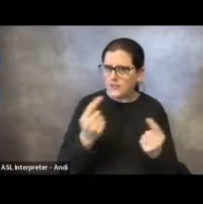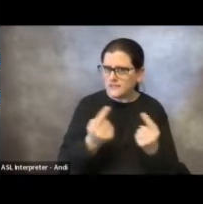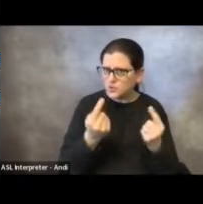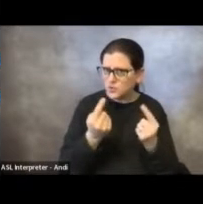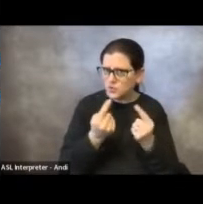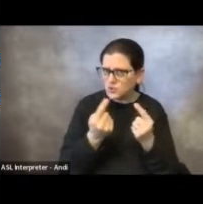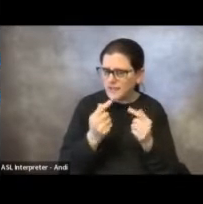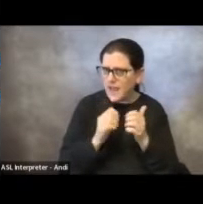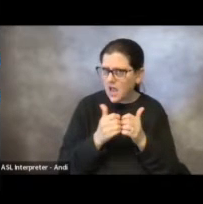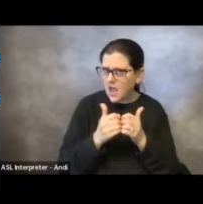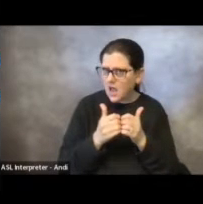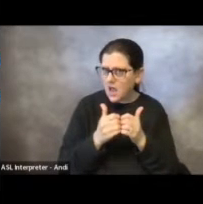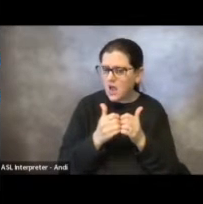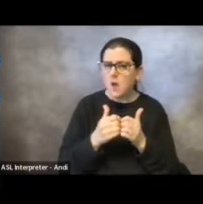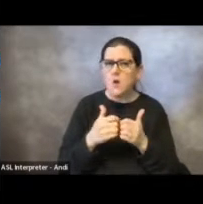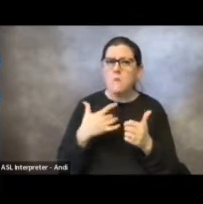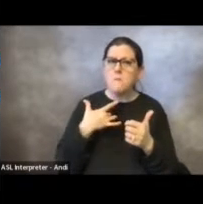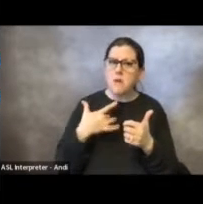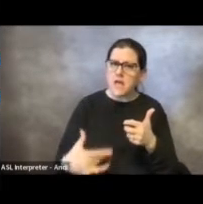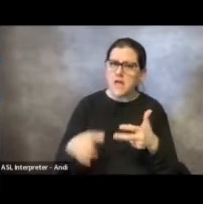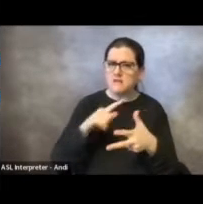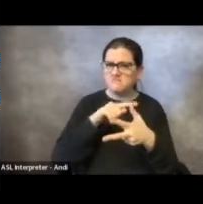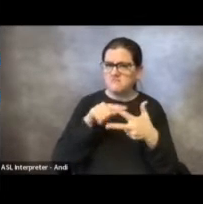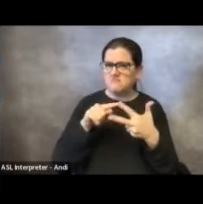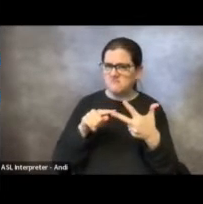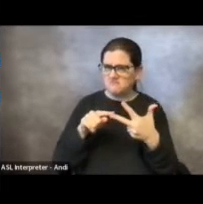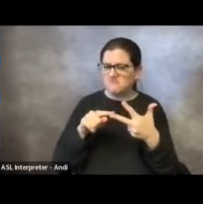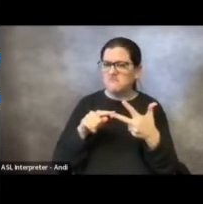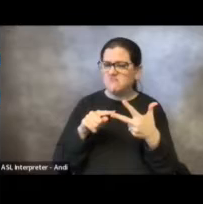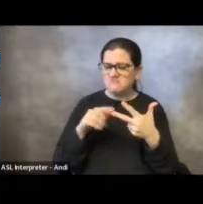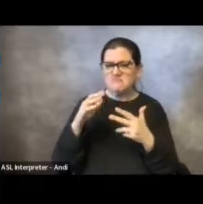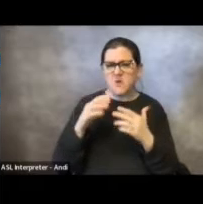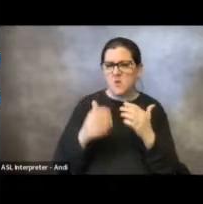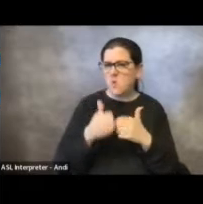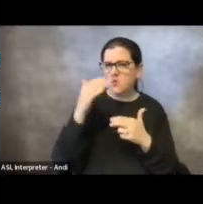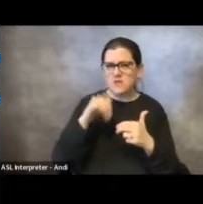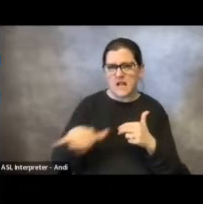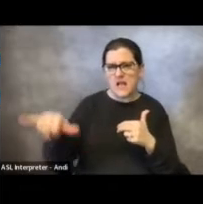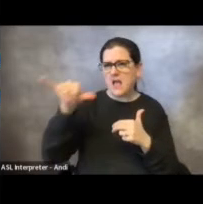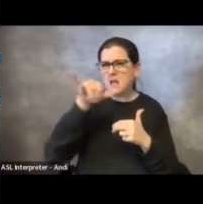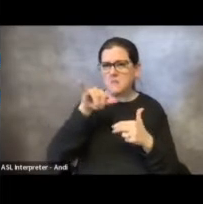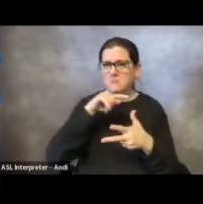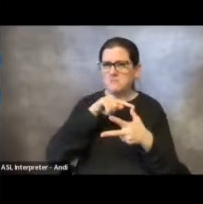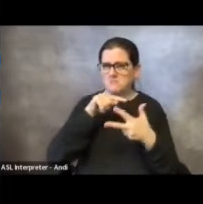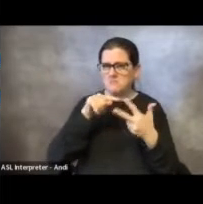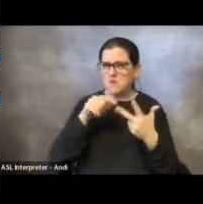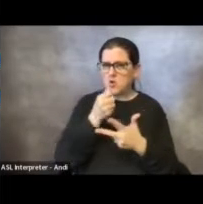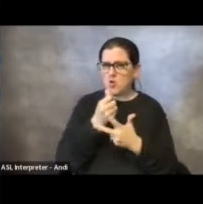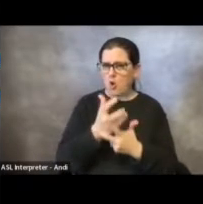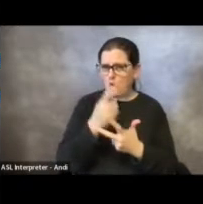brain injury are often these three, these are kind of the top three causes of injury. As you